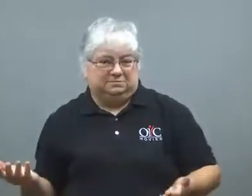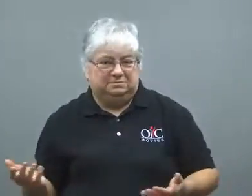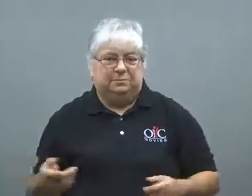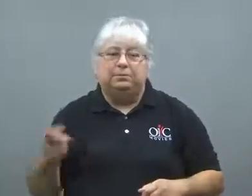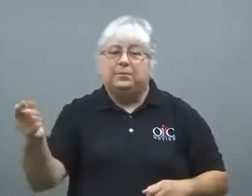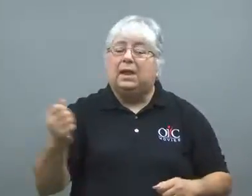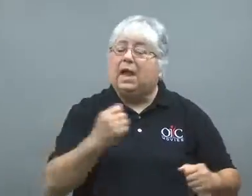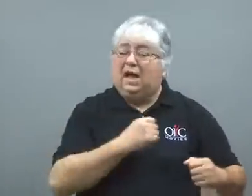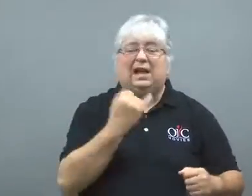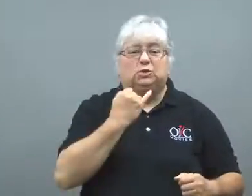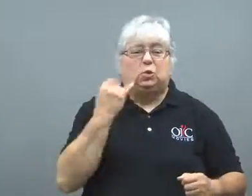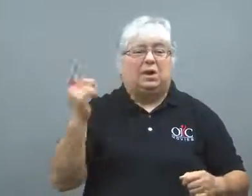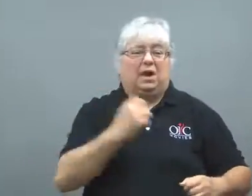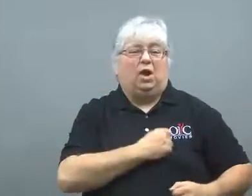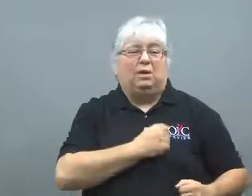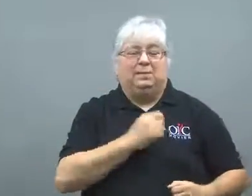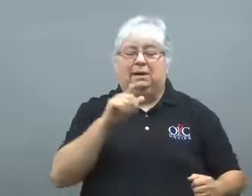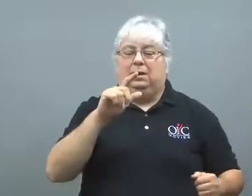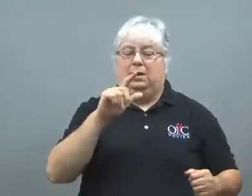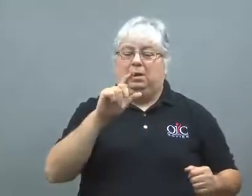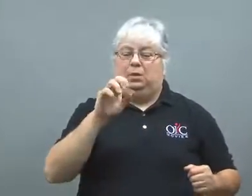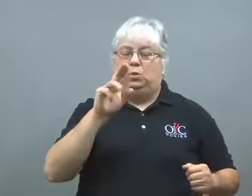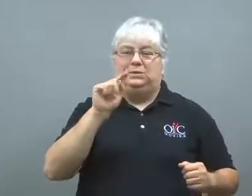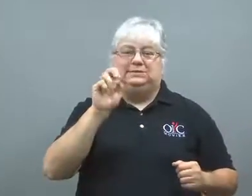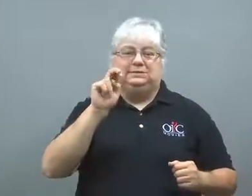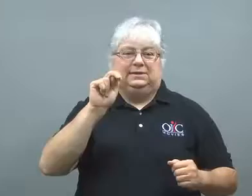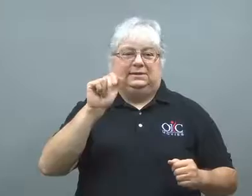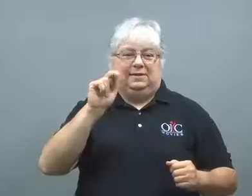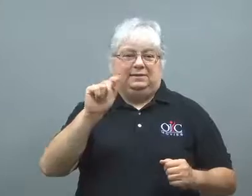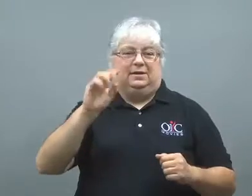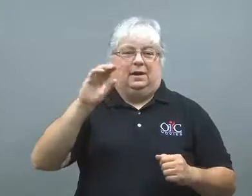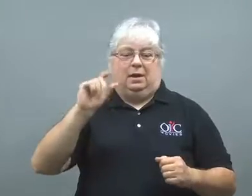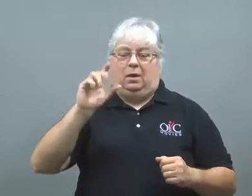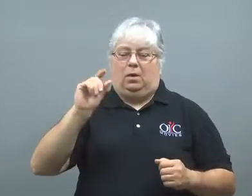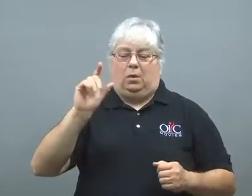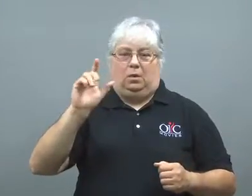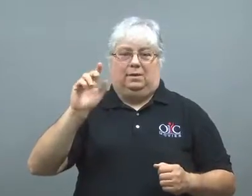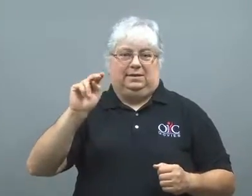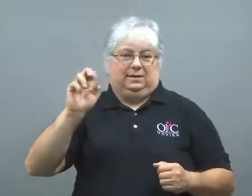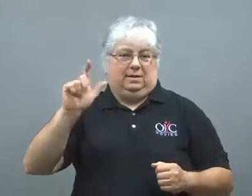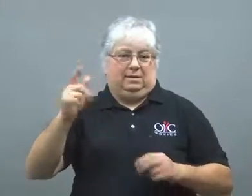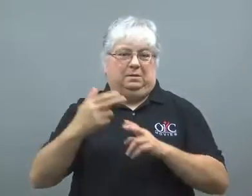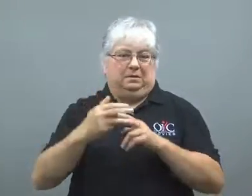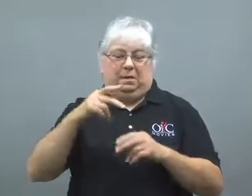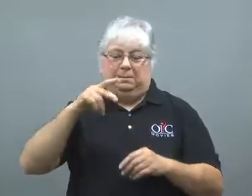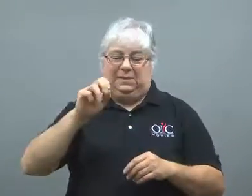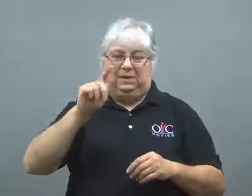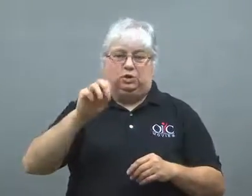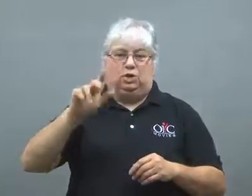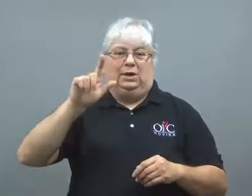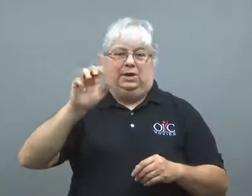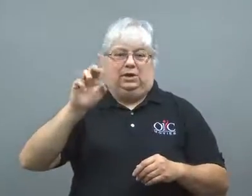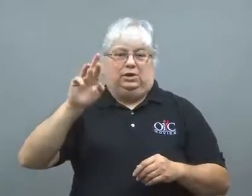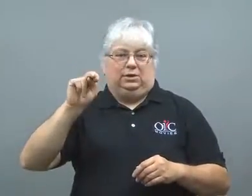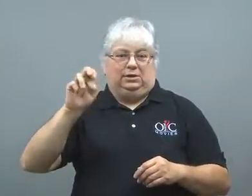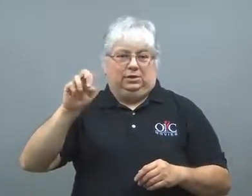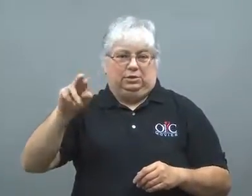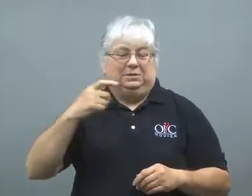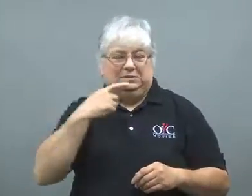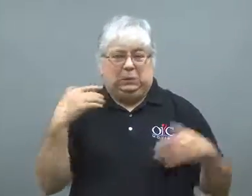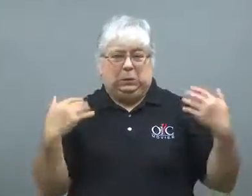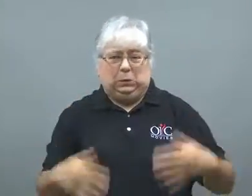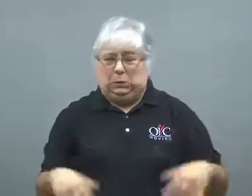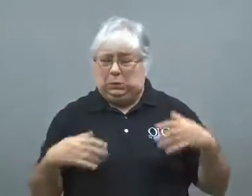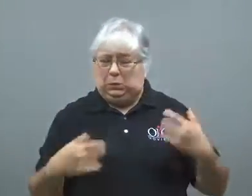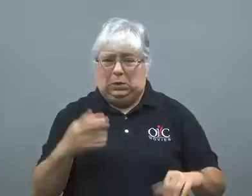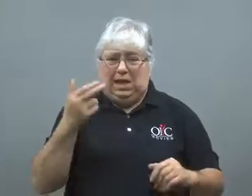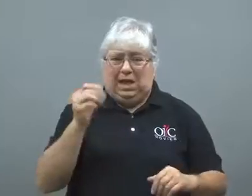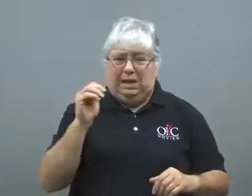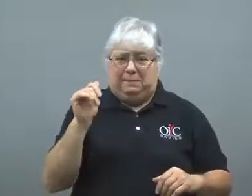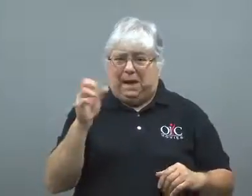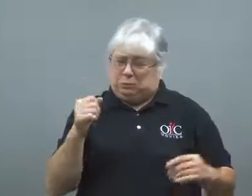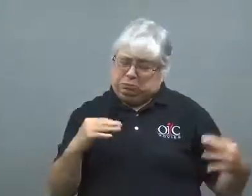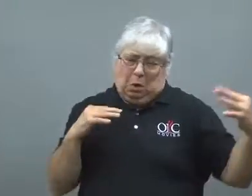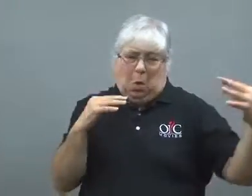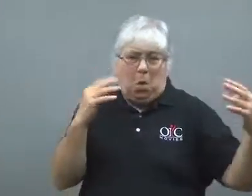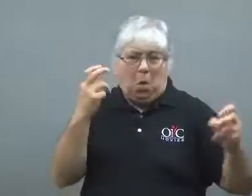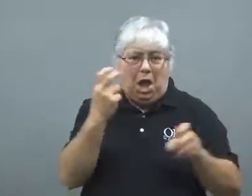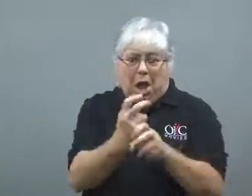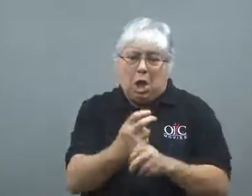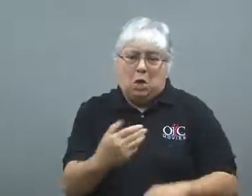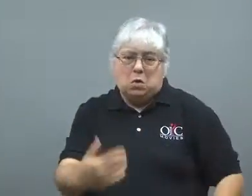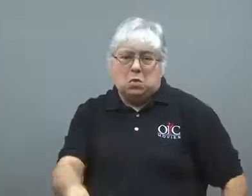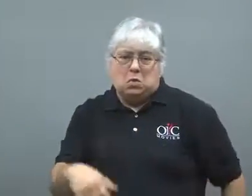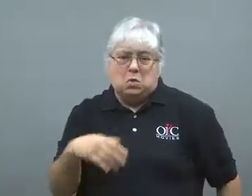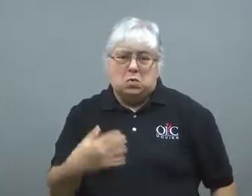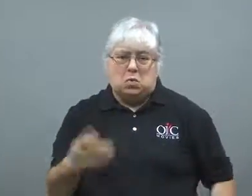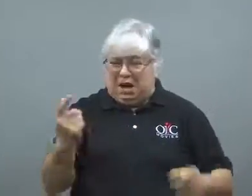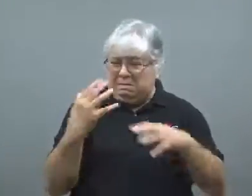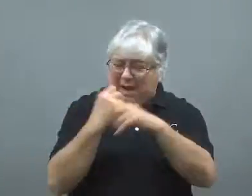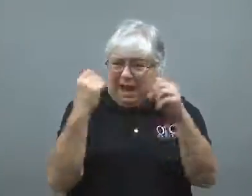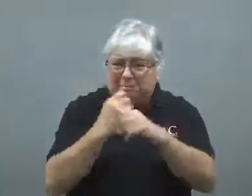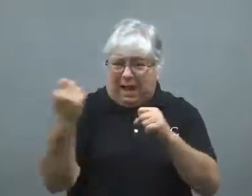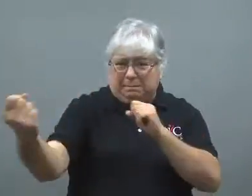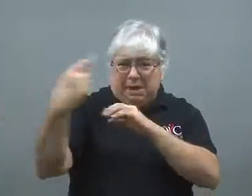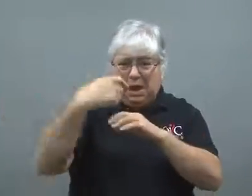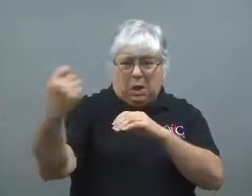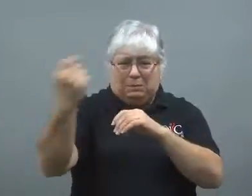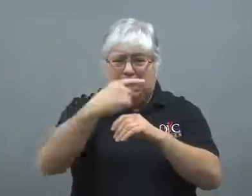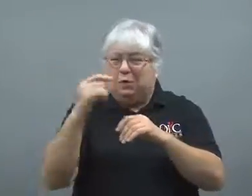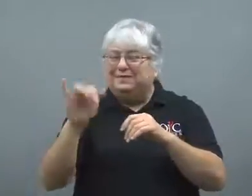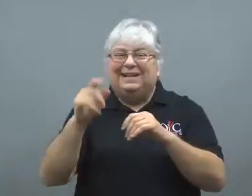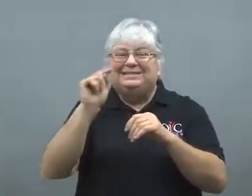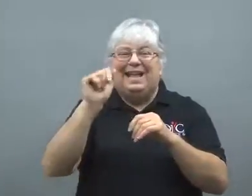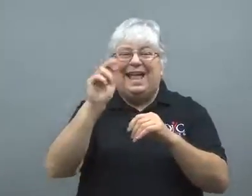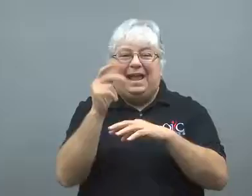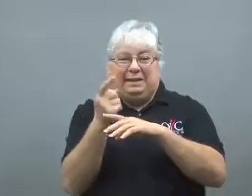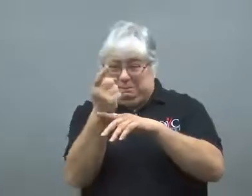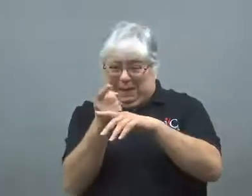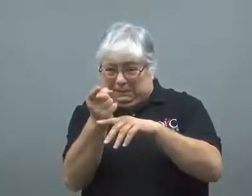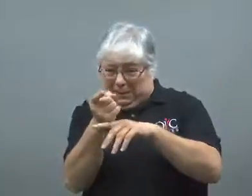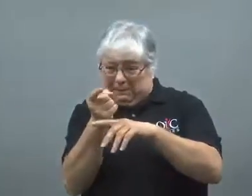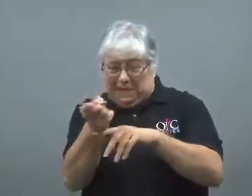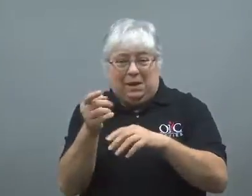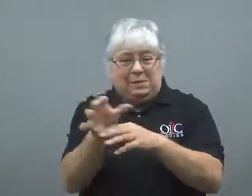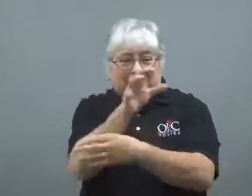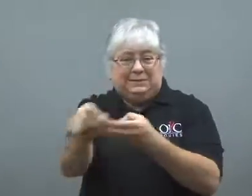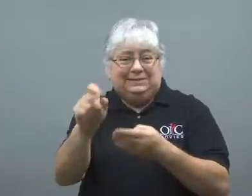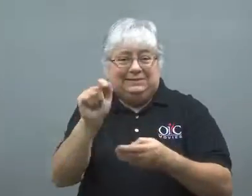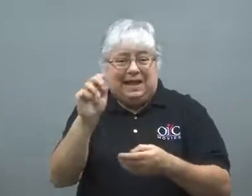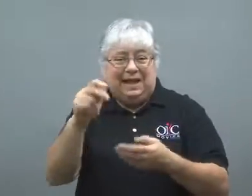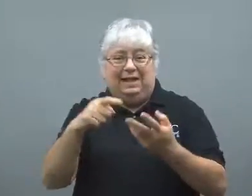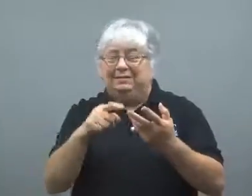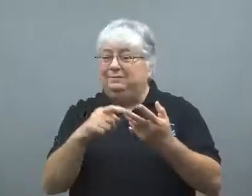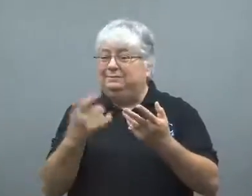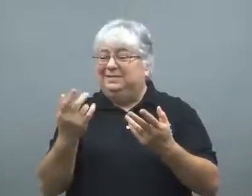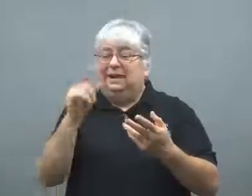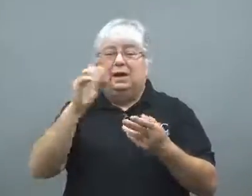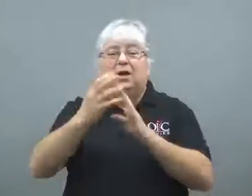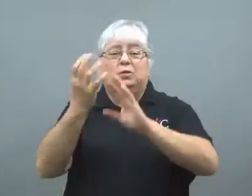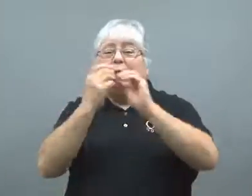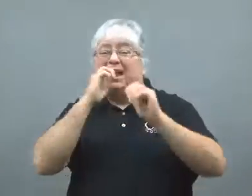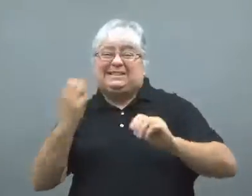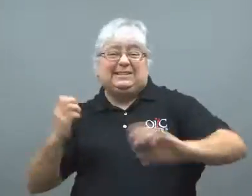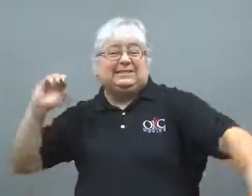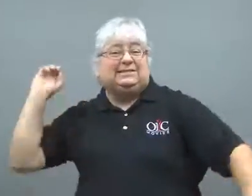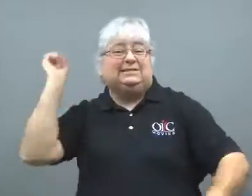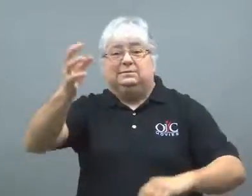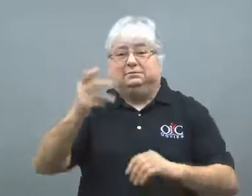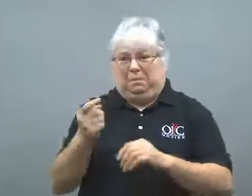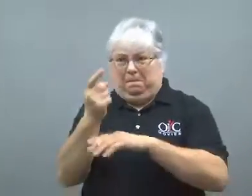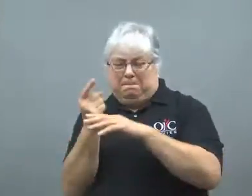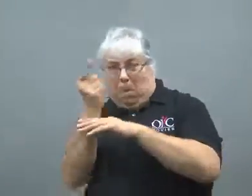Lieutenant Colonel Peter Lerner said Hamas is putting up a hard fight.